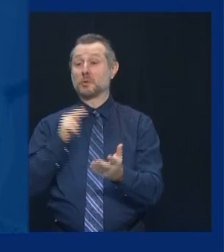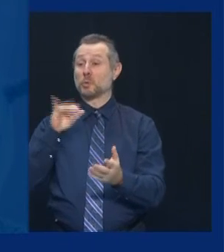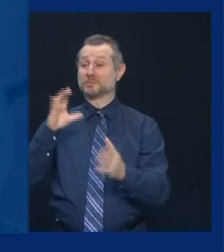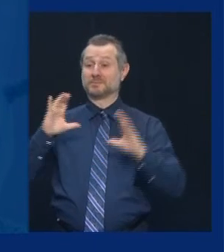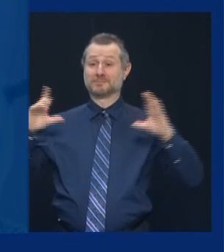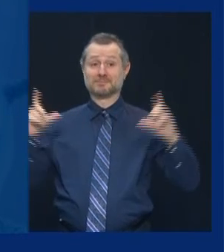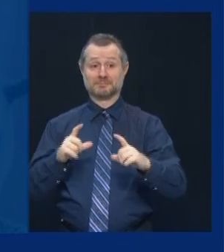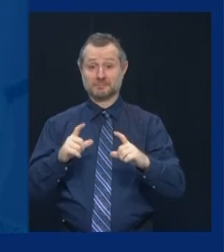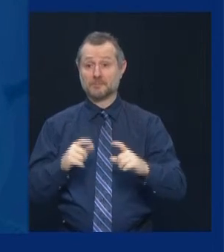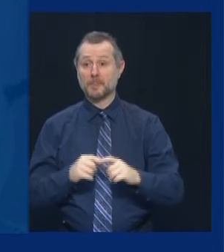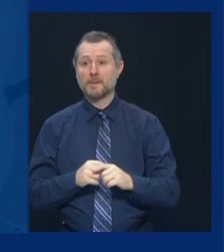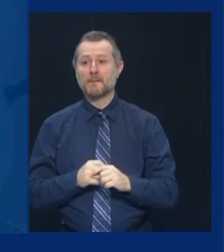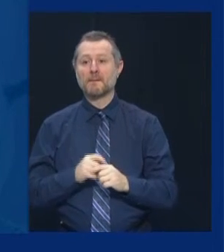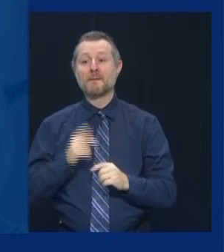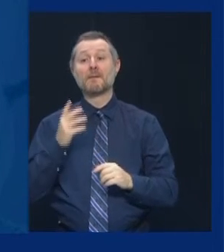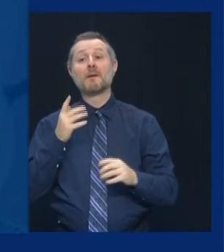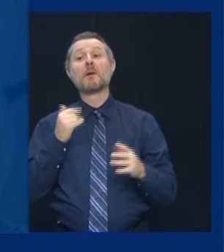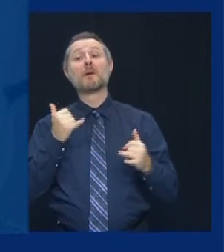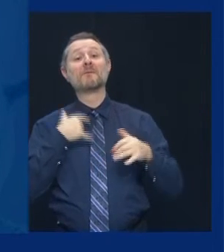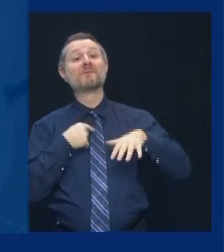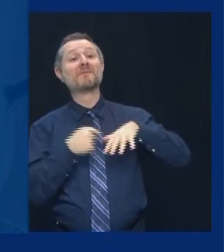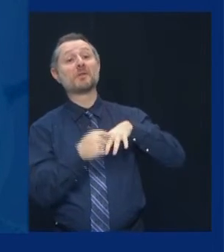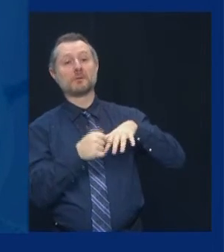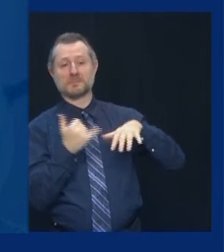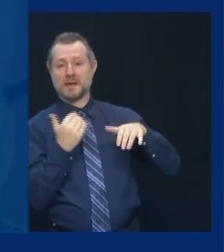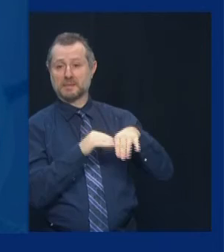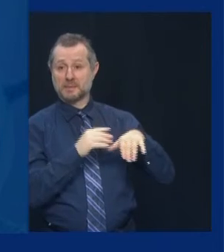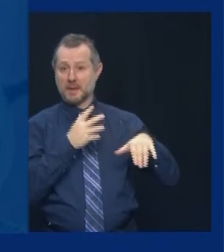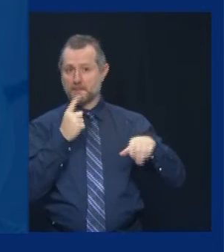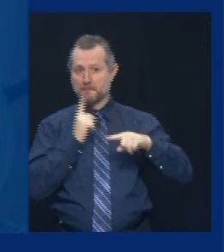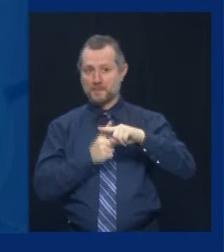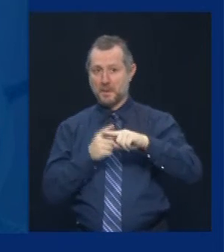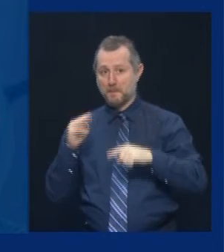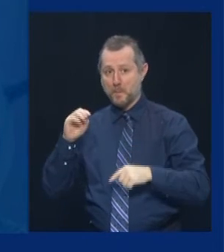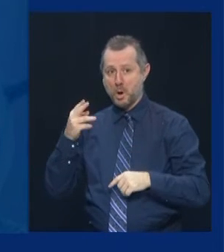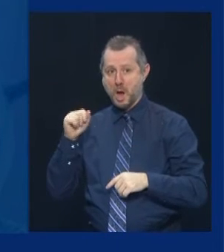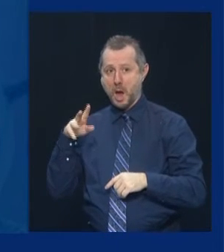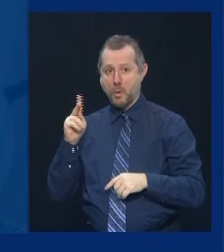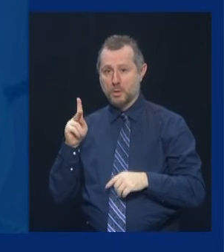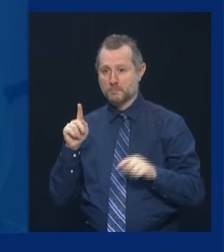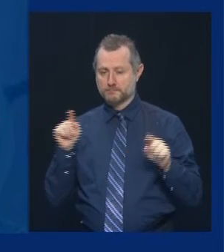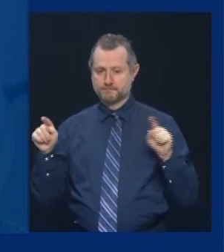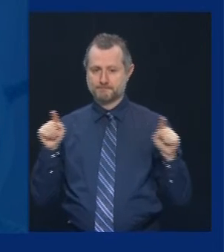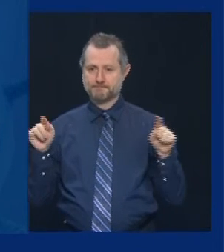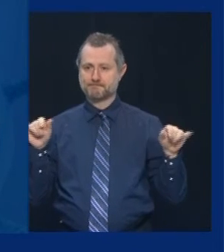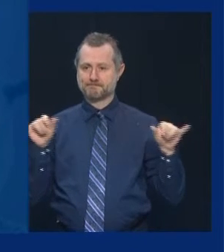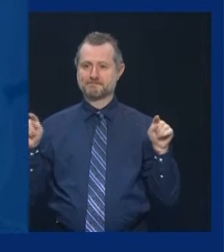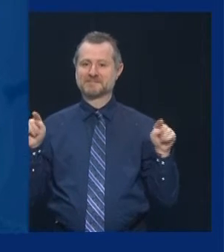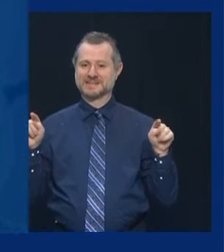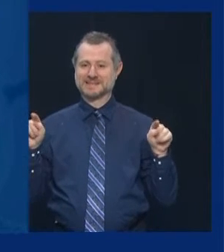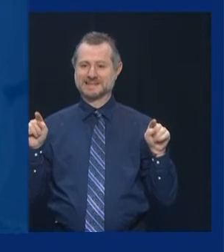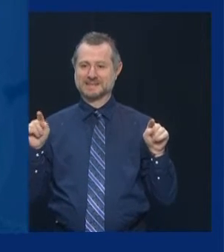WHEN YOU LOOK AT THE POSITIVITY, IT IS FINGER LAKES AND IT IS